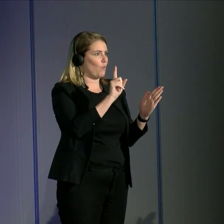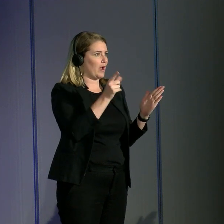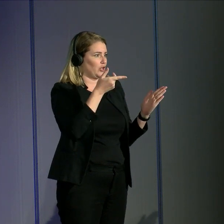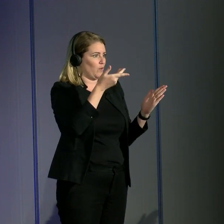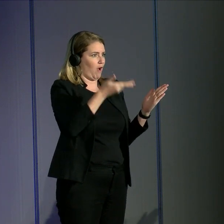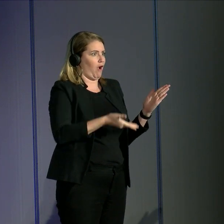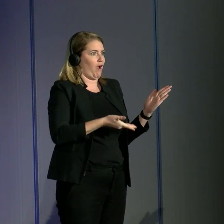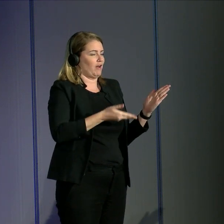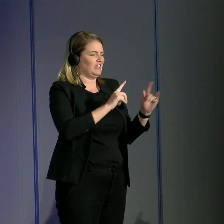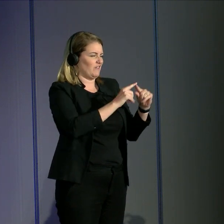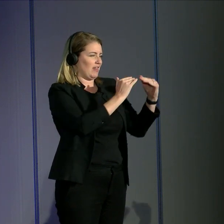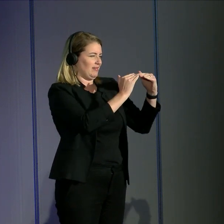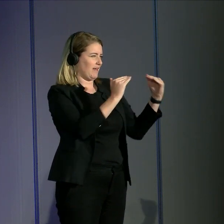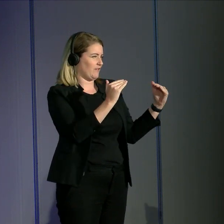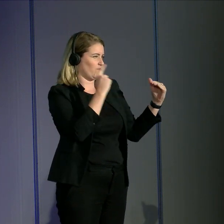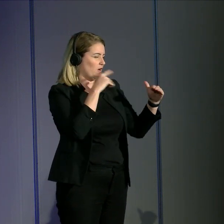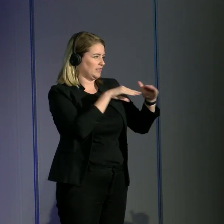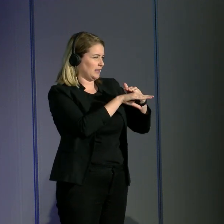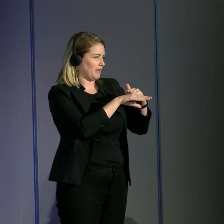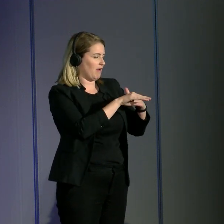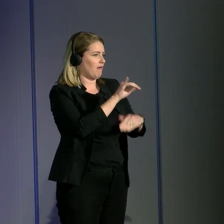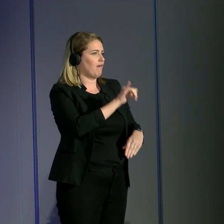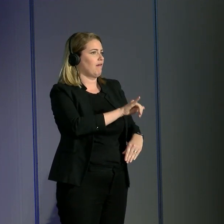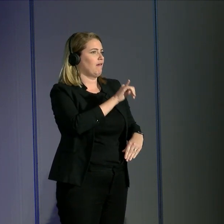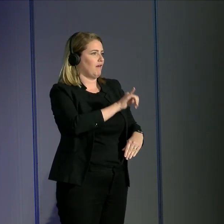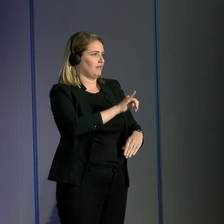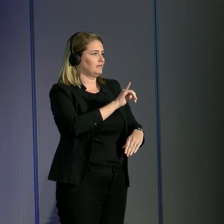your level of accessibility and using the baseline.